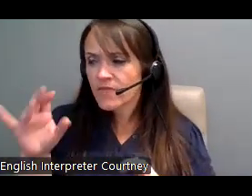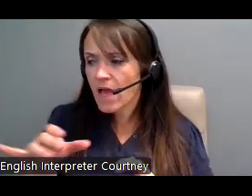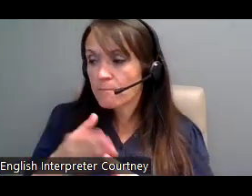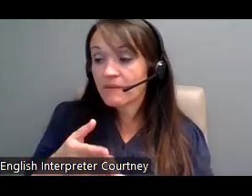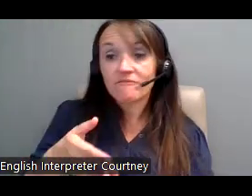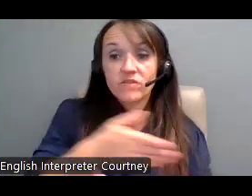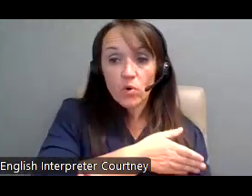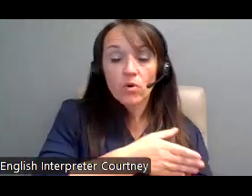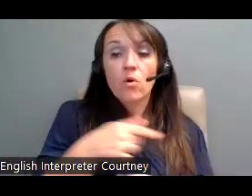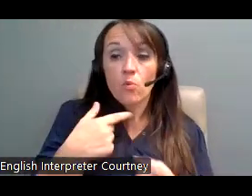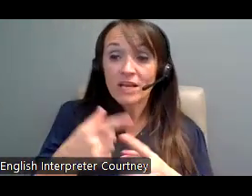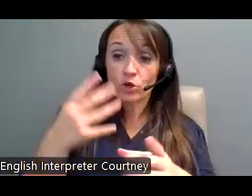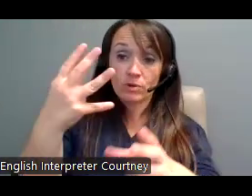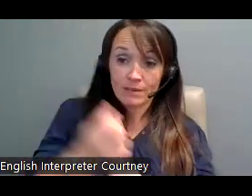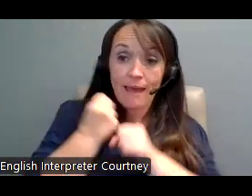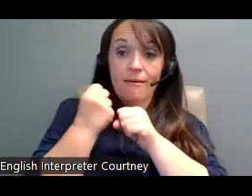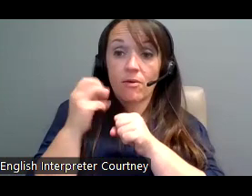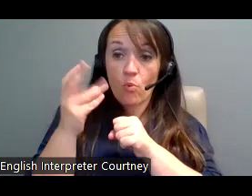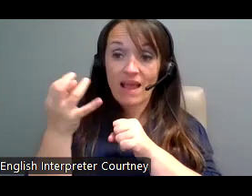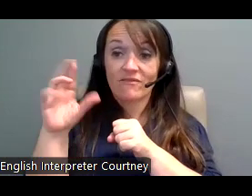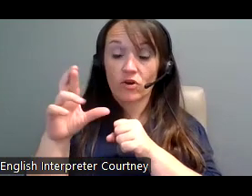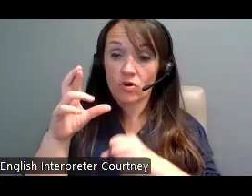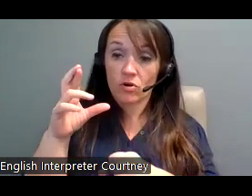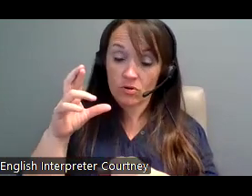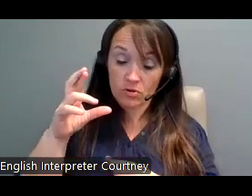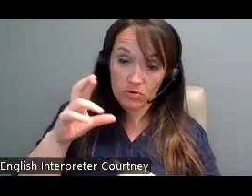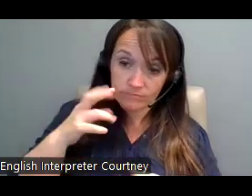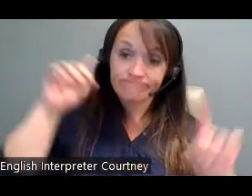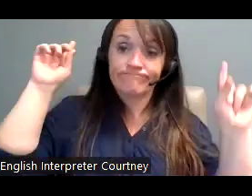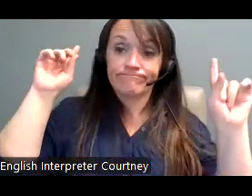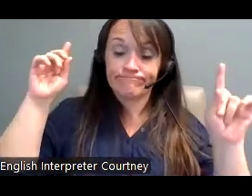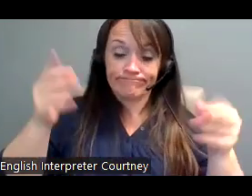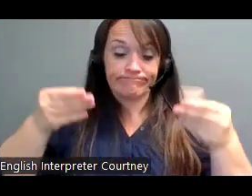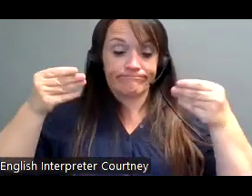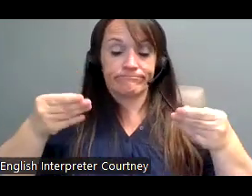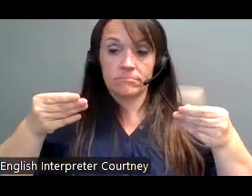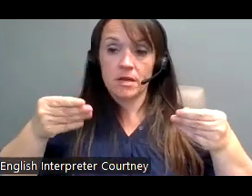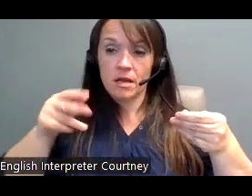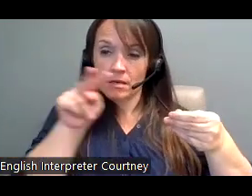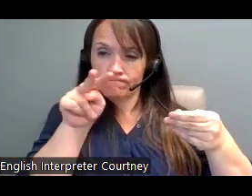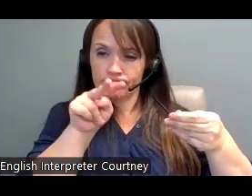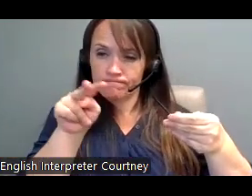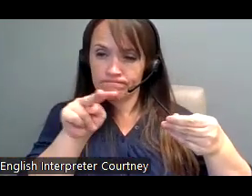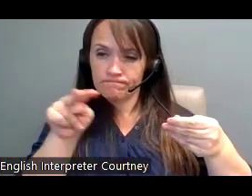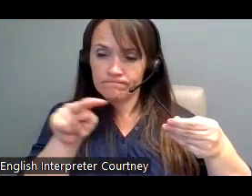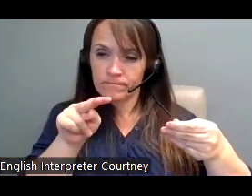a waiver, please make sure that you look at those things, definitions can change, they sometimes